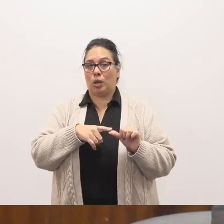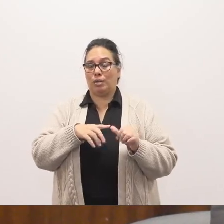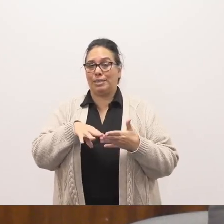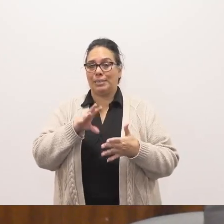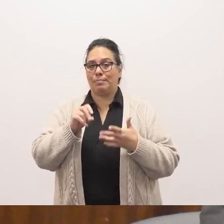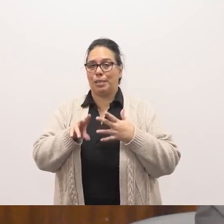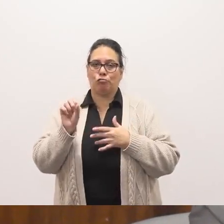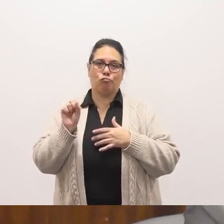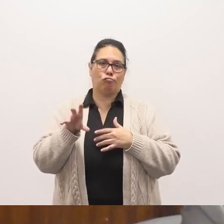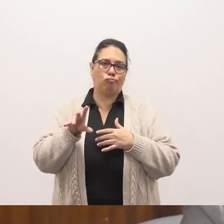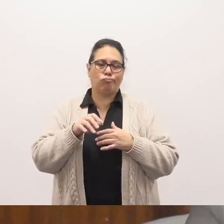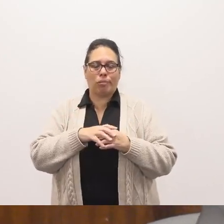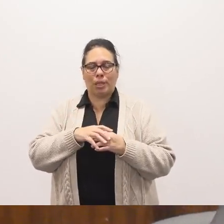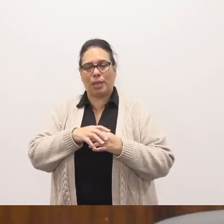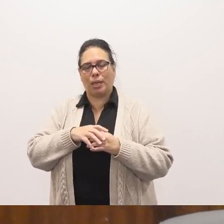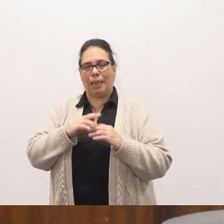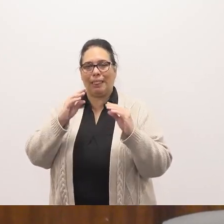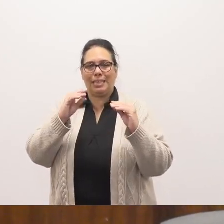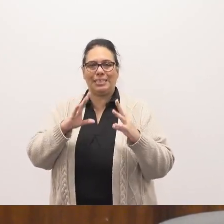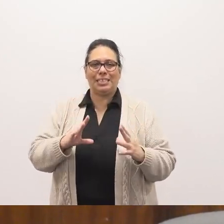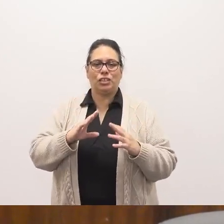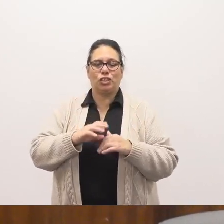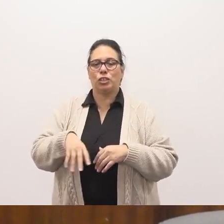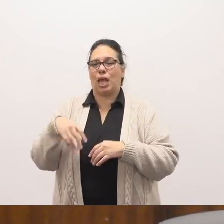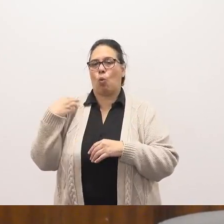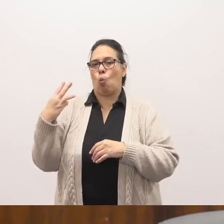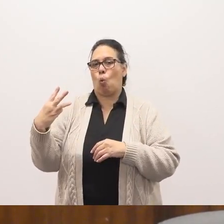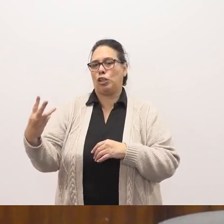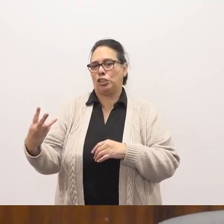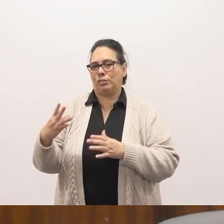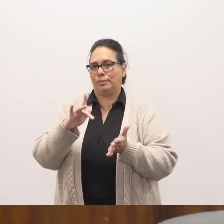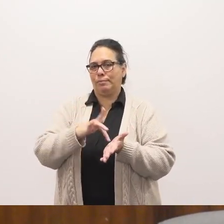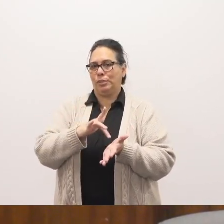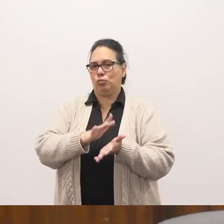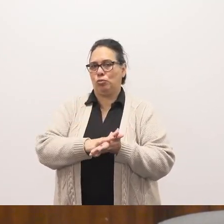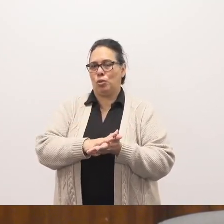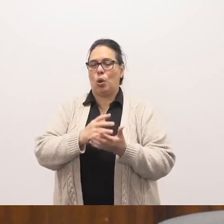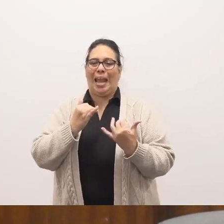to the teachers over at Washington or at Burnett now.